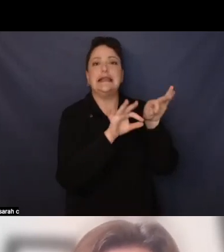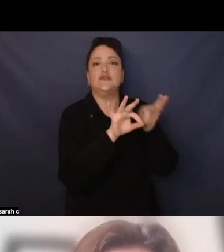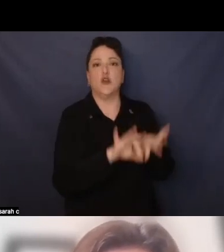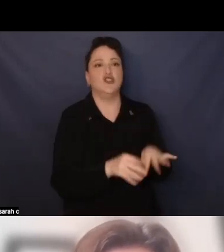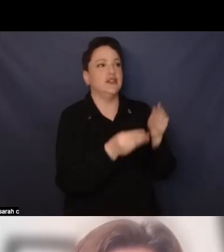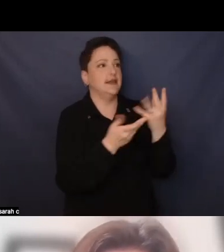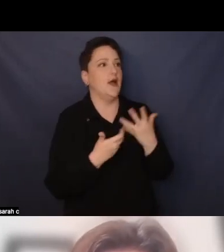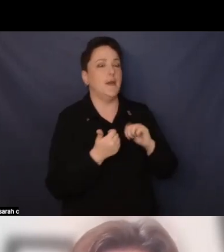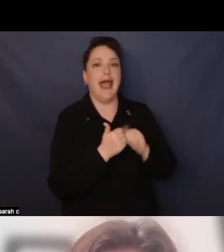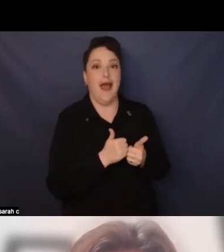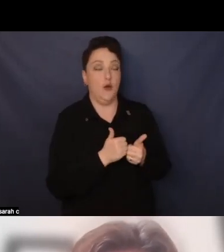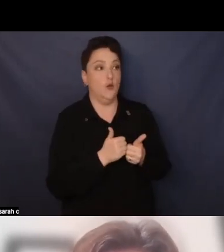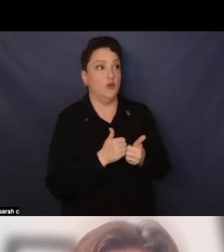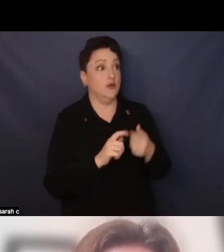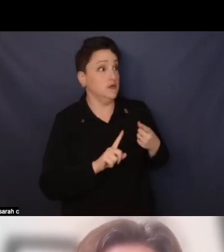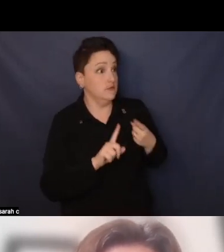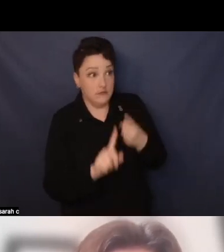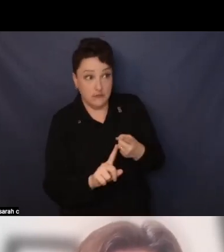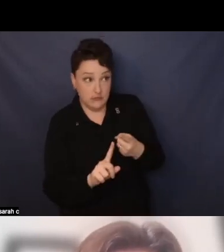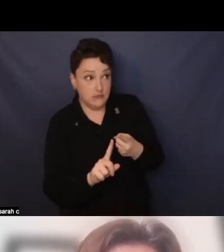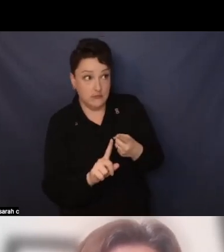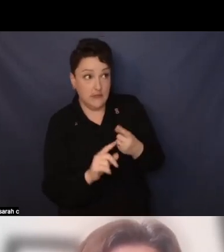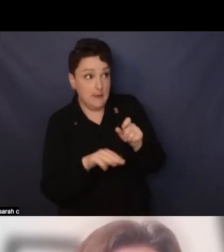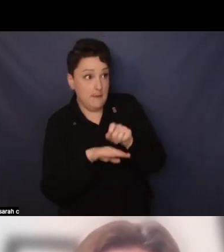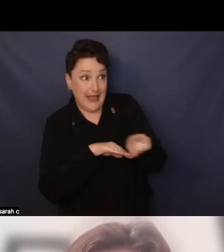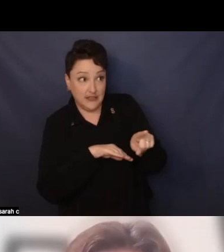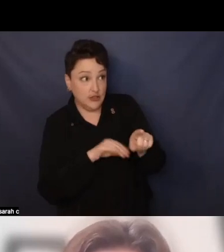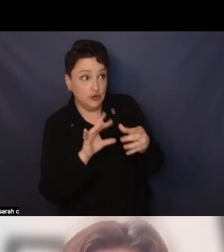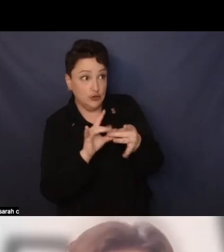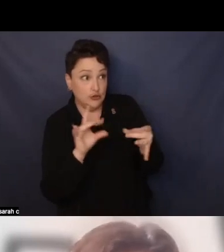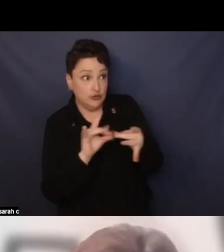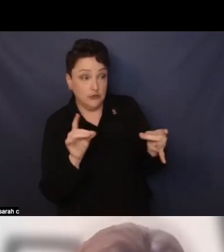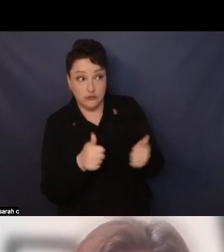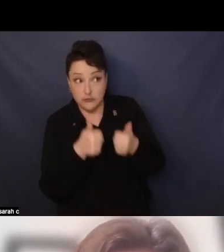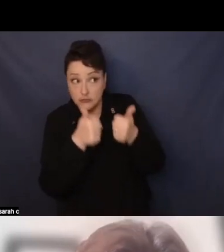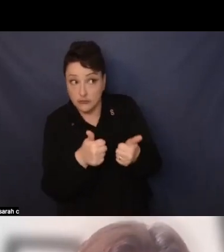if this is the right way to do it. Great. Or if you need me to go somewhere else, let me